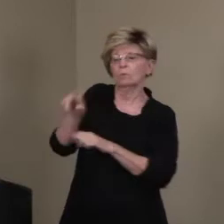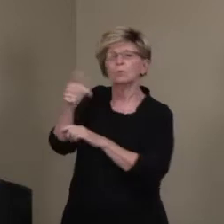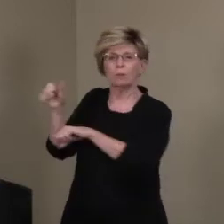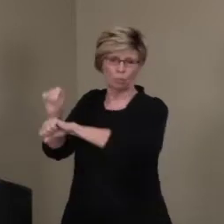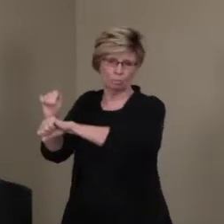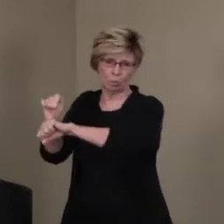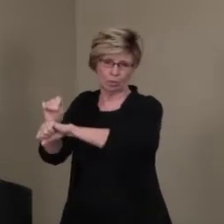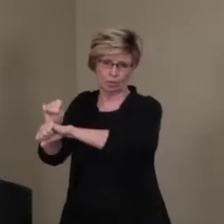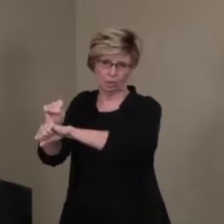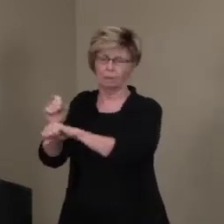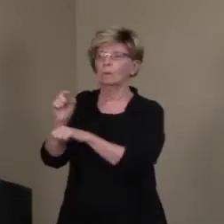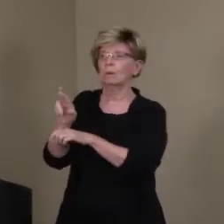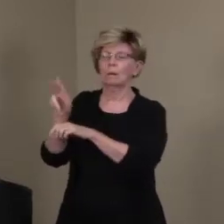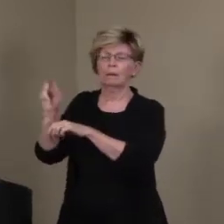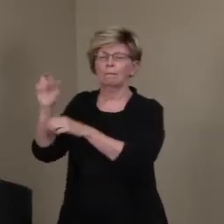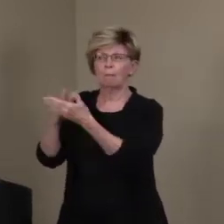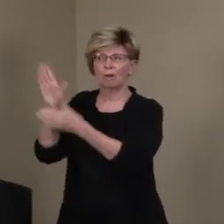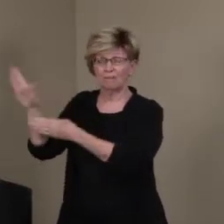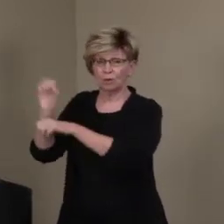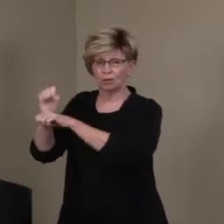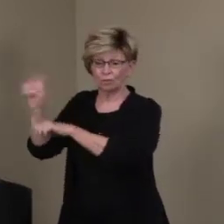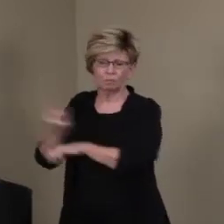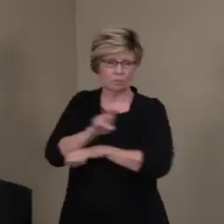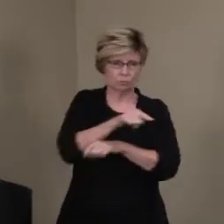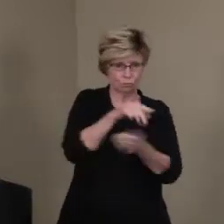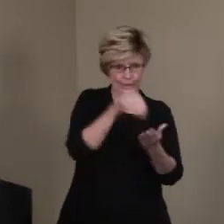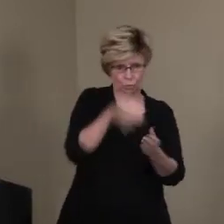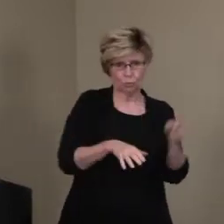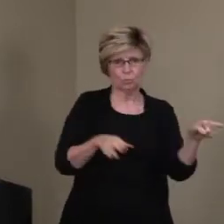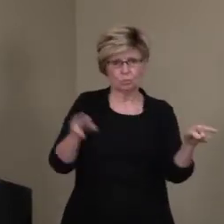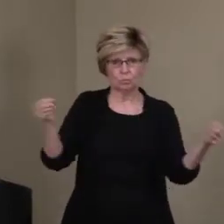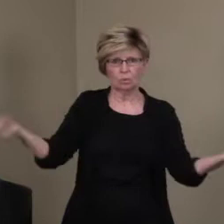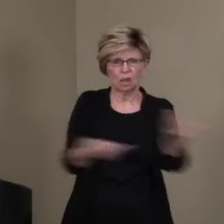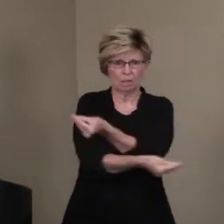perhaps that student can just be moved to another position or move you know